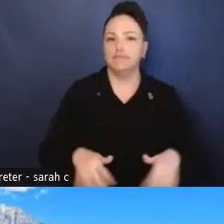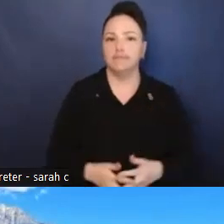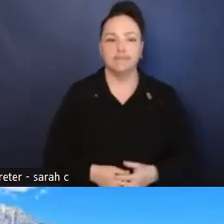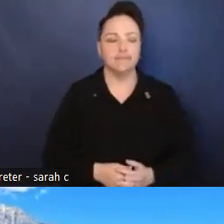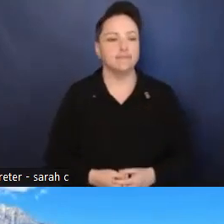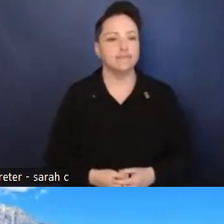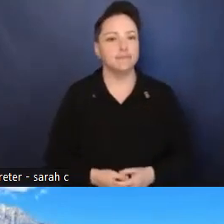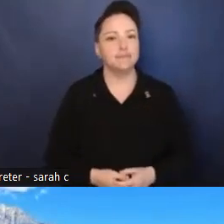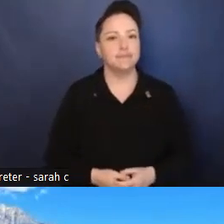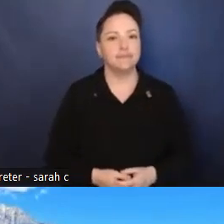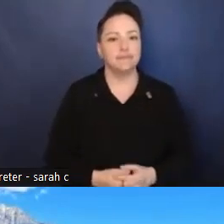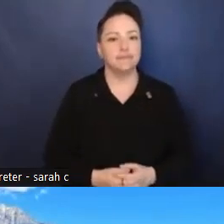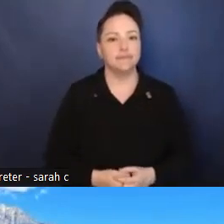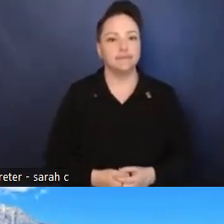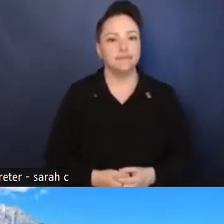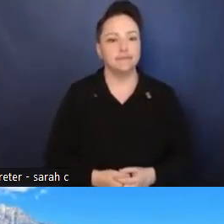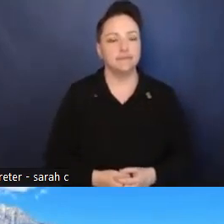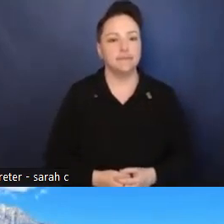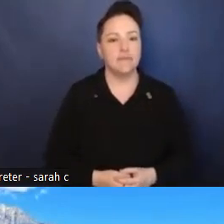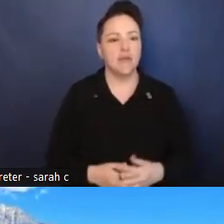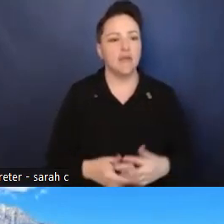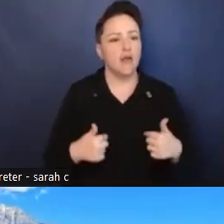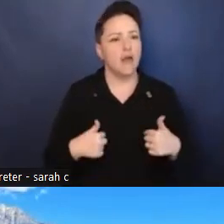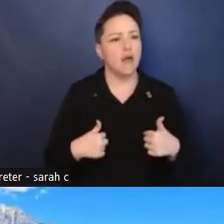And let me make sure okay.